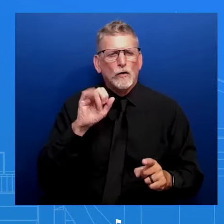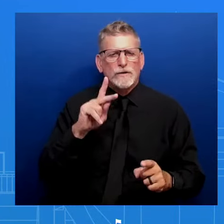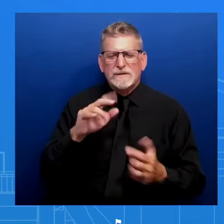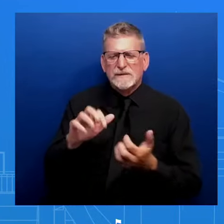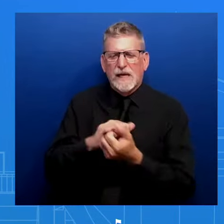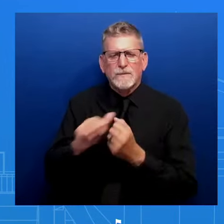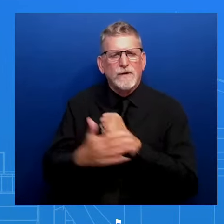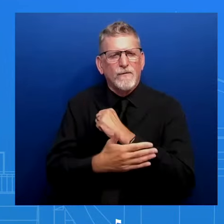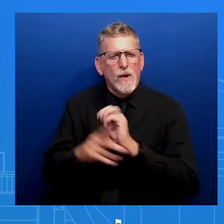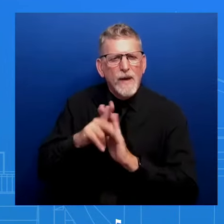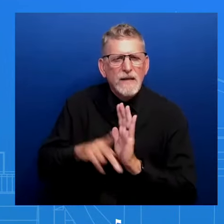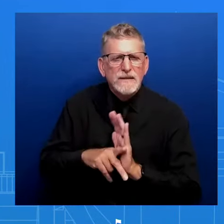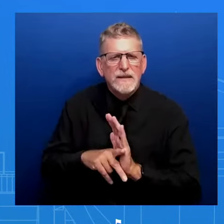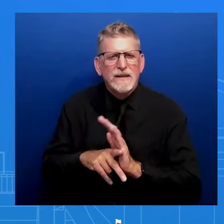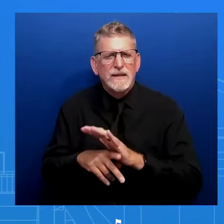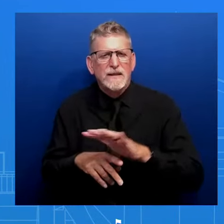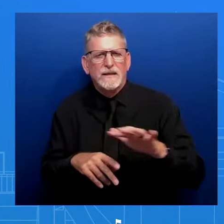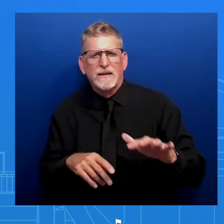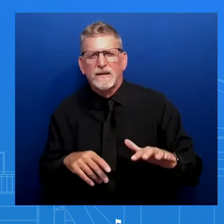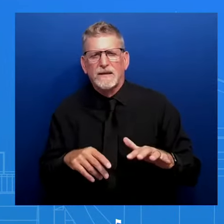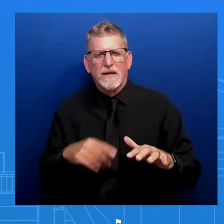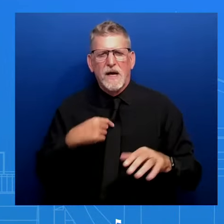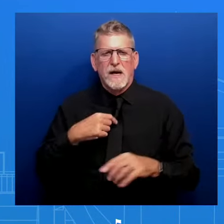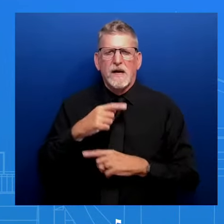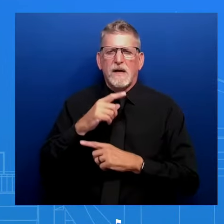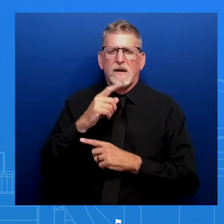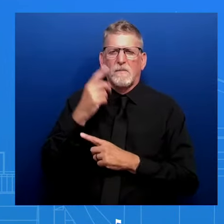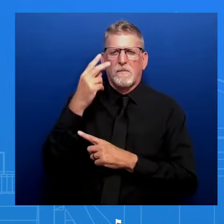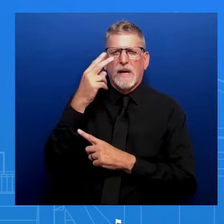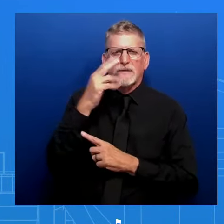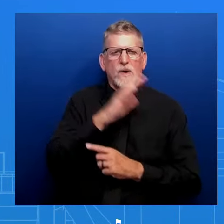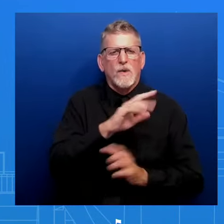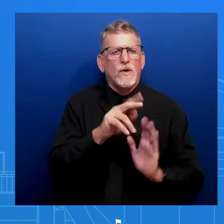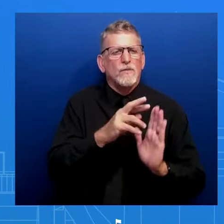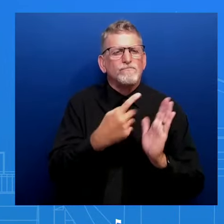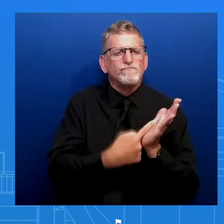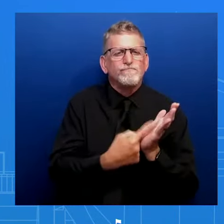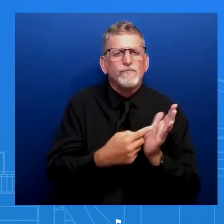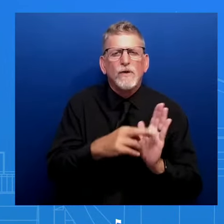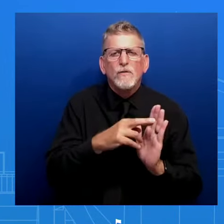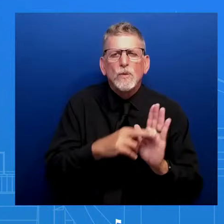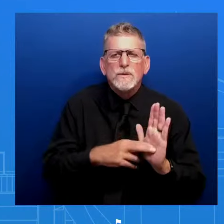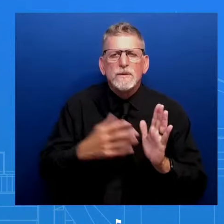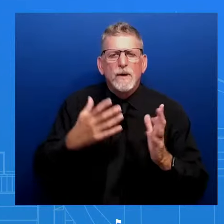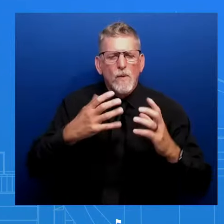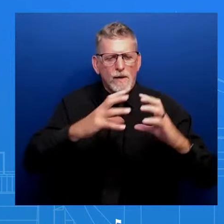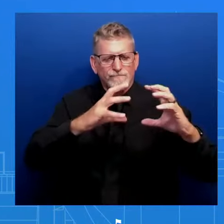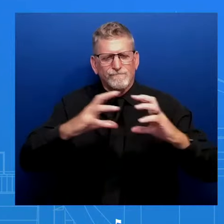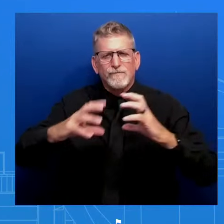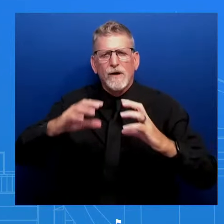of the floating barriers? And does the White House believe that the floating barriers hurt U.S. diplomatic efforts?